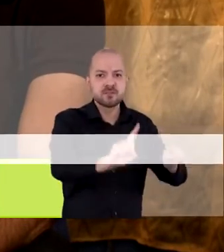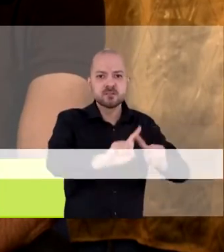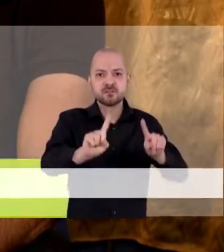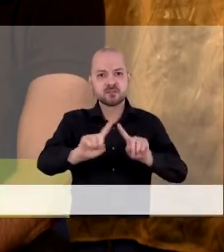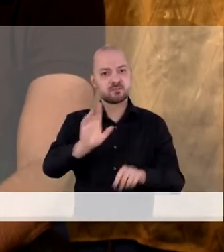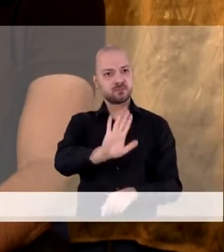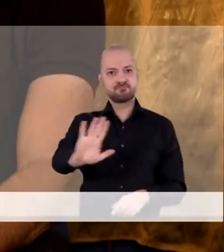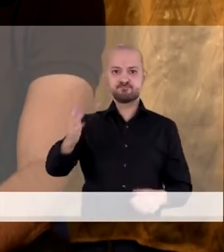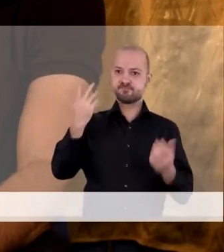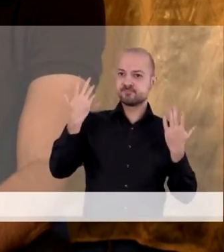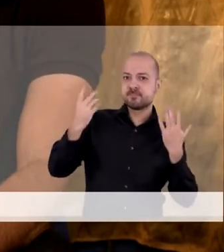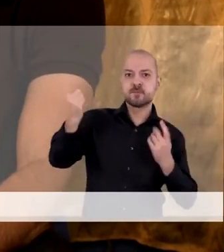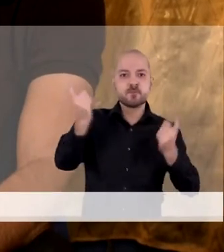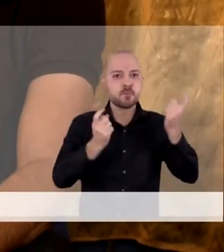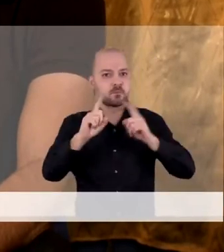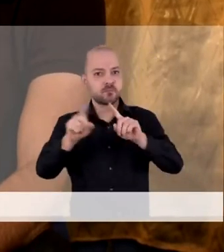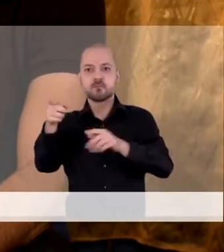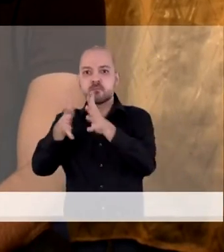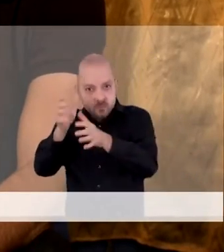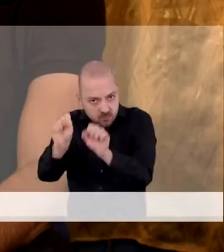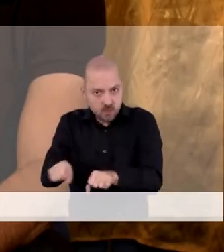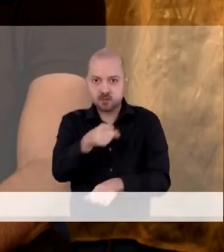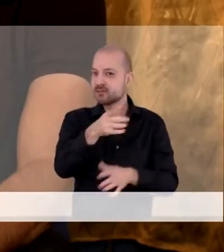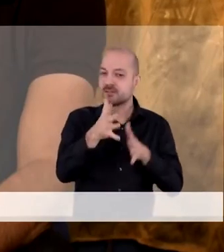Kids of all ages and from all kinds of backgrounds come to us.